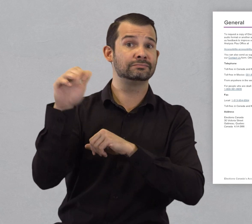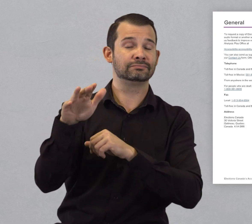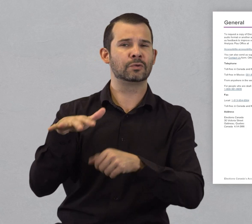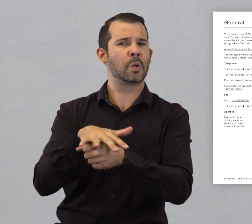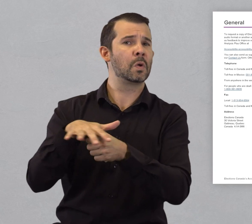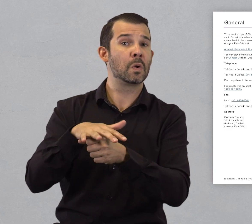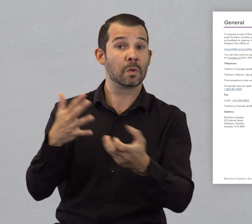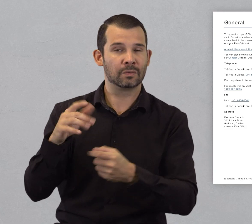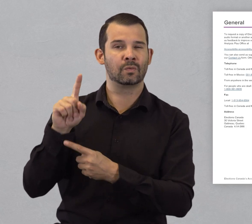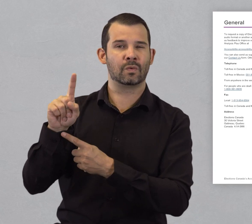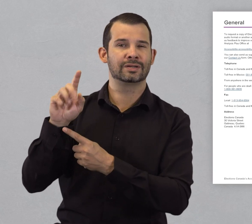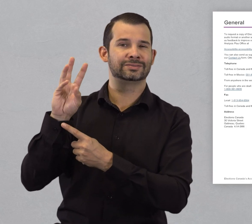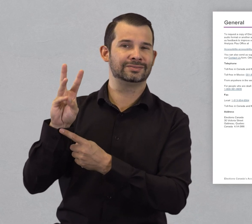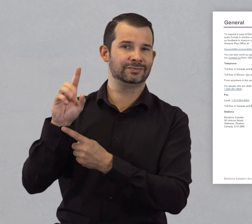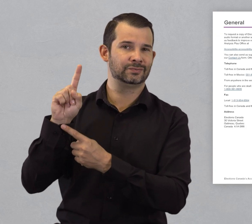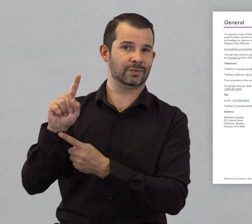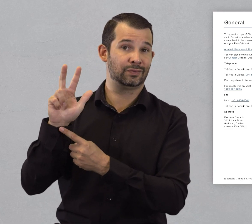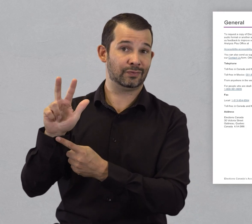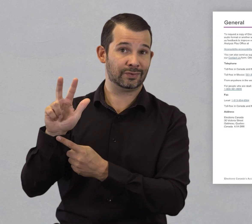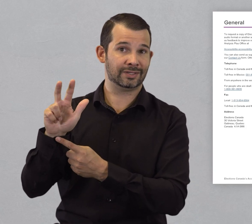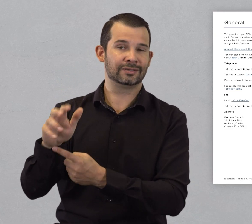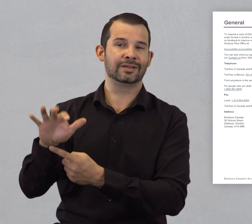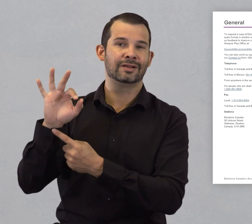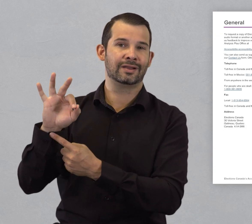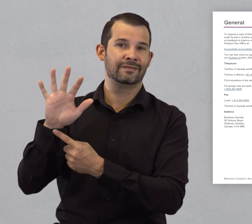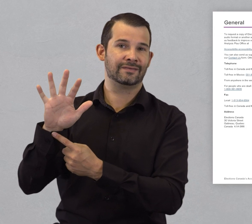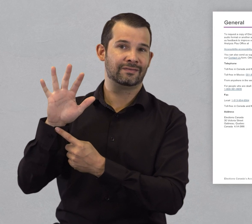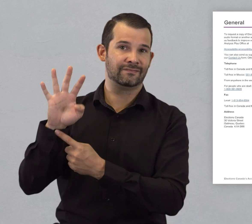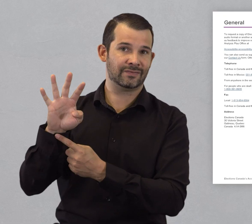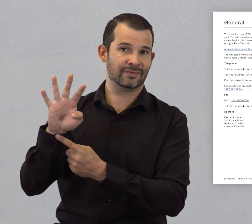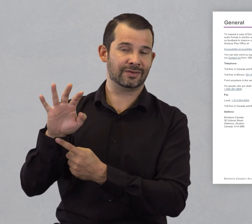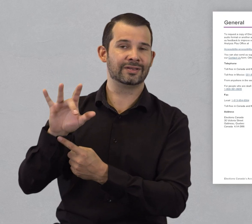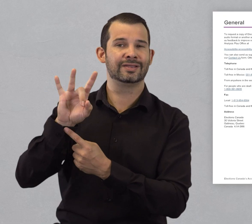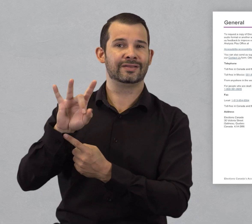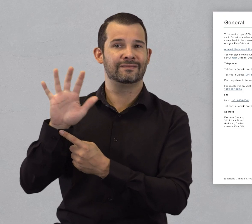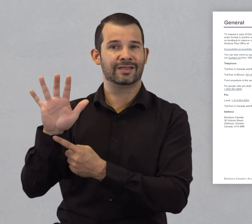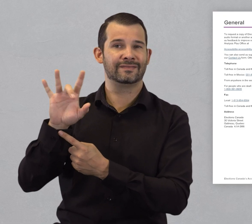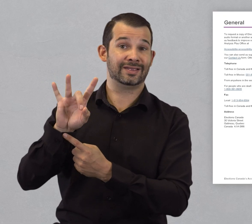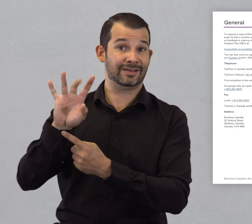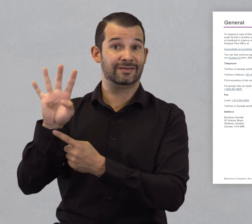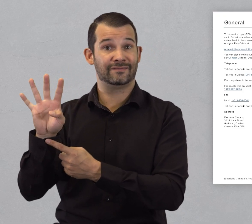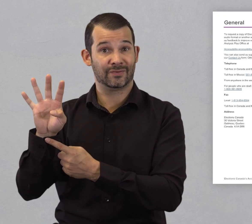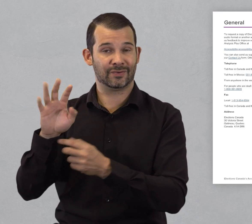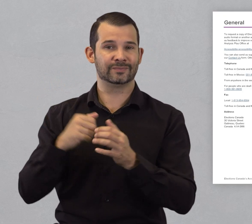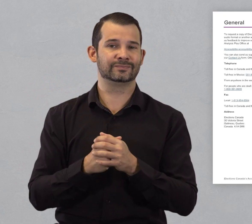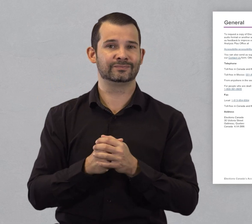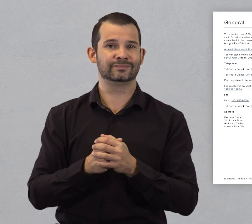Local: 1-613-954-8584